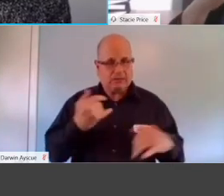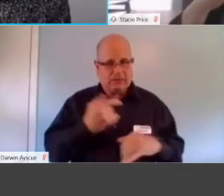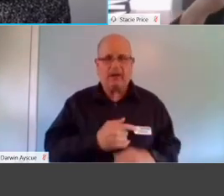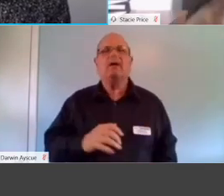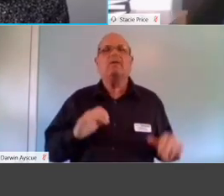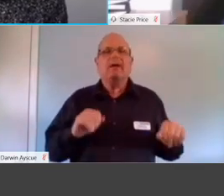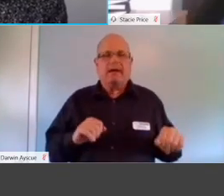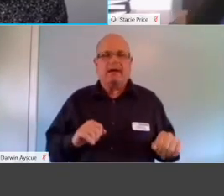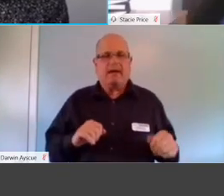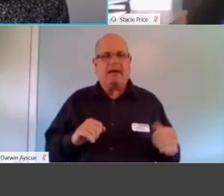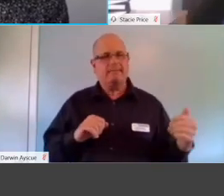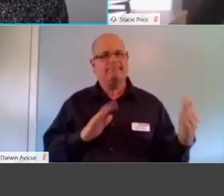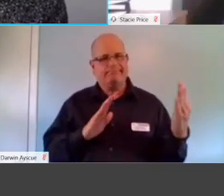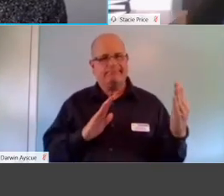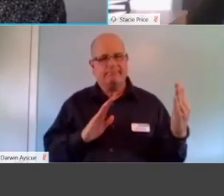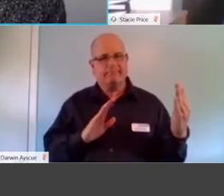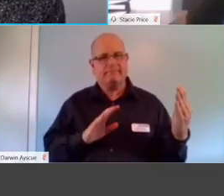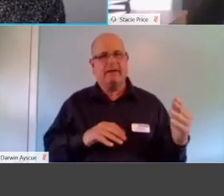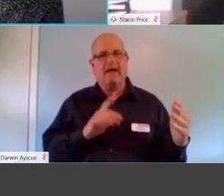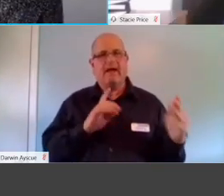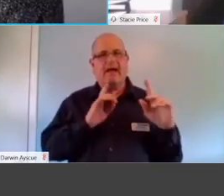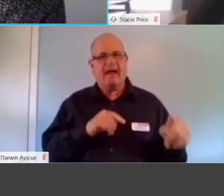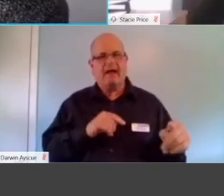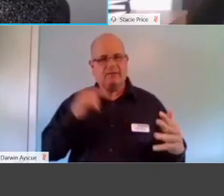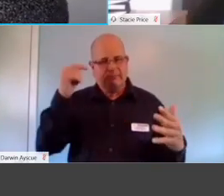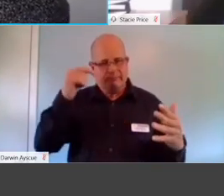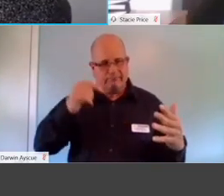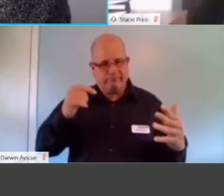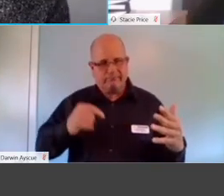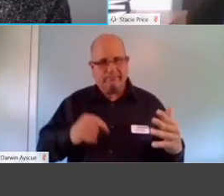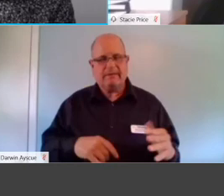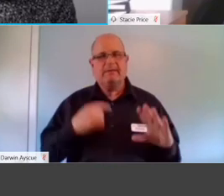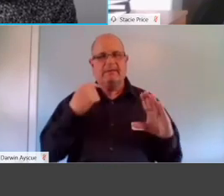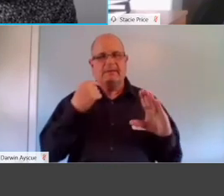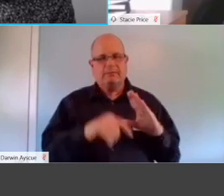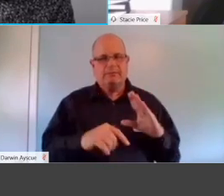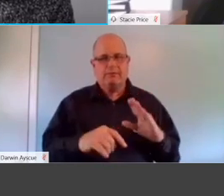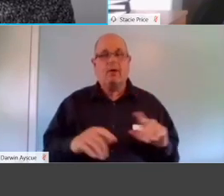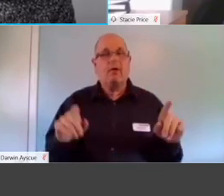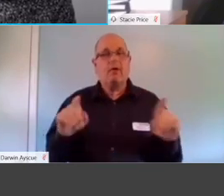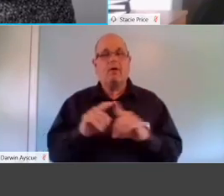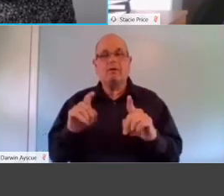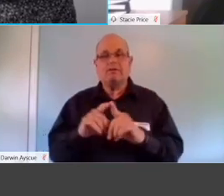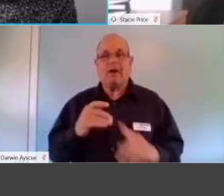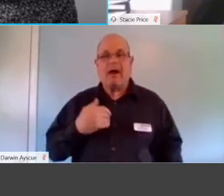those and send them out. Again, we have a relay service, if you require